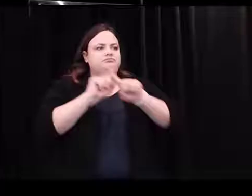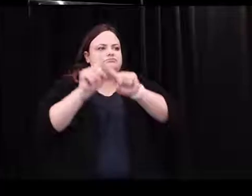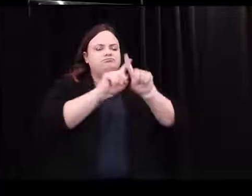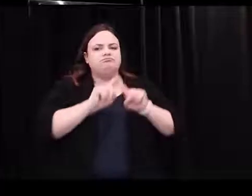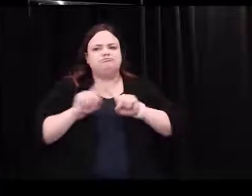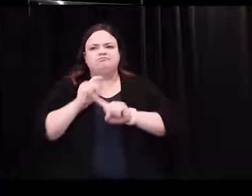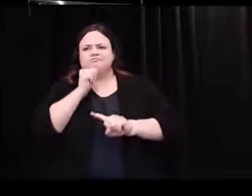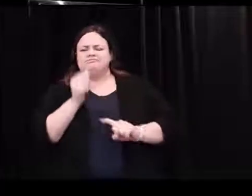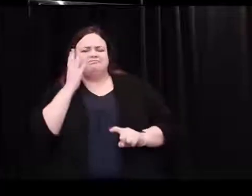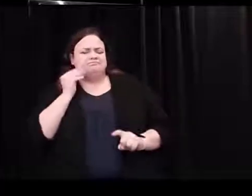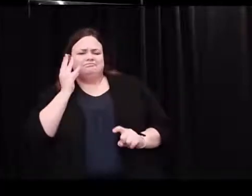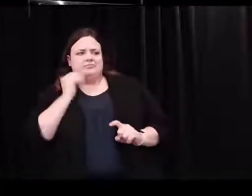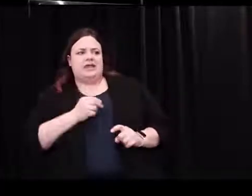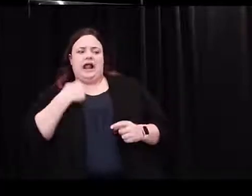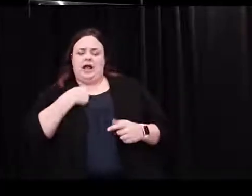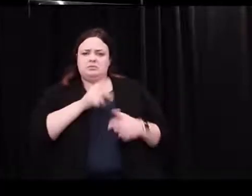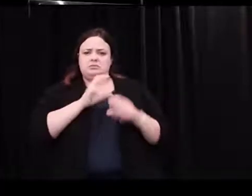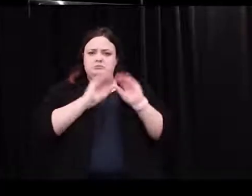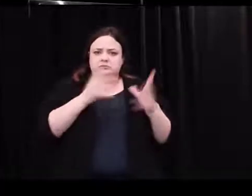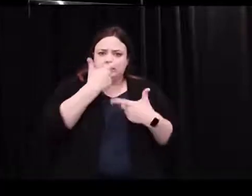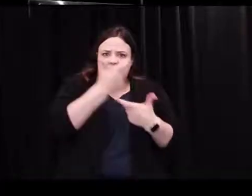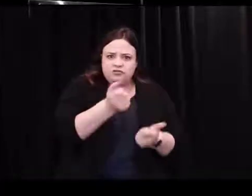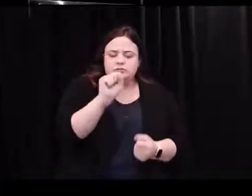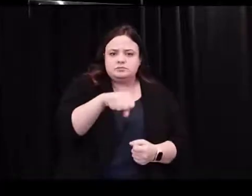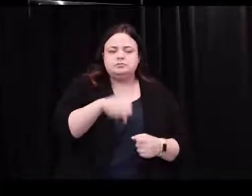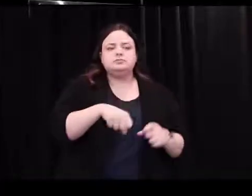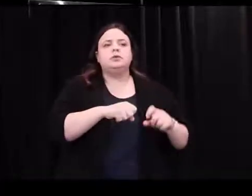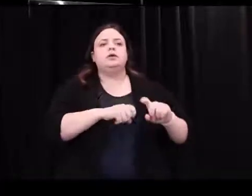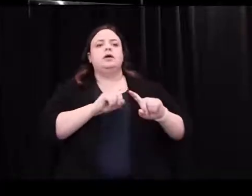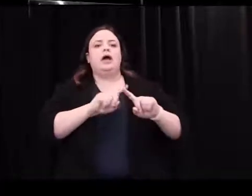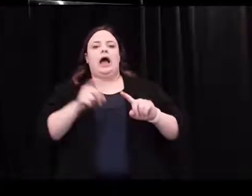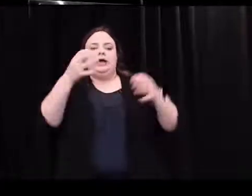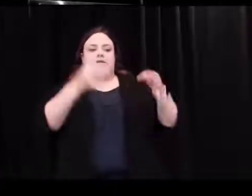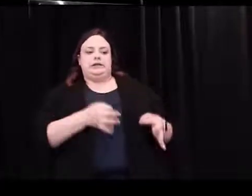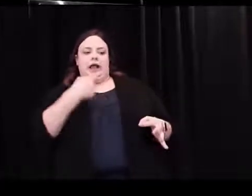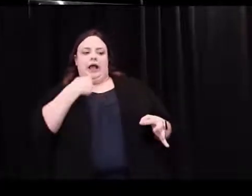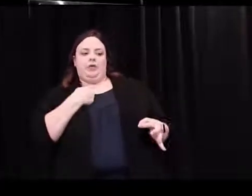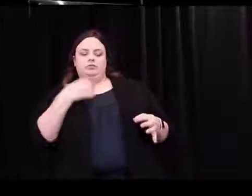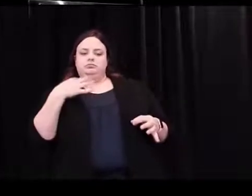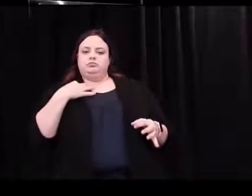something I was obviously interested in, so I used to I I decided I was going to volunteer to